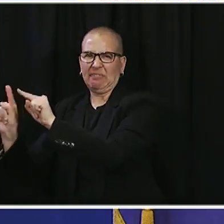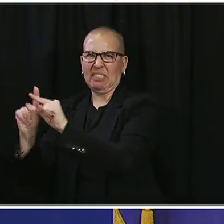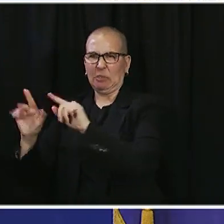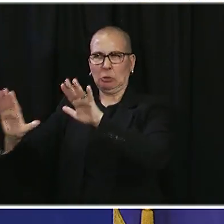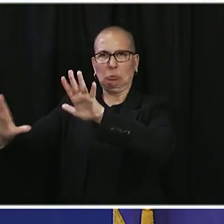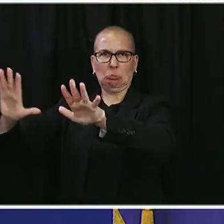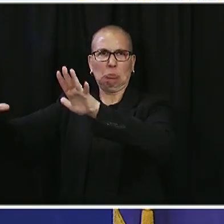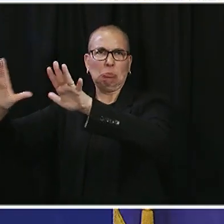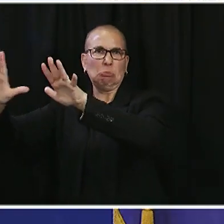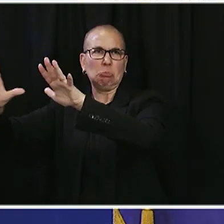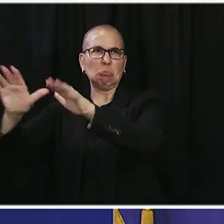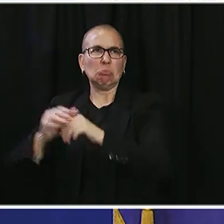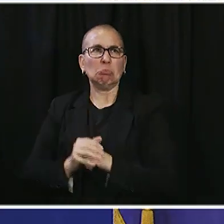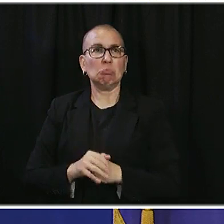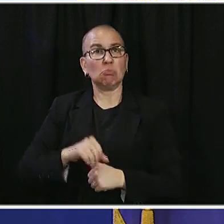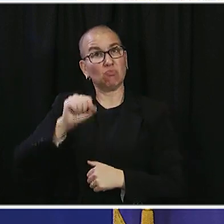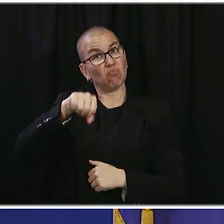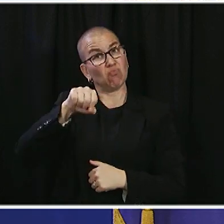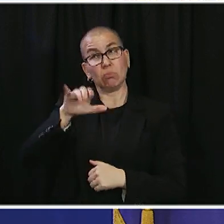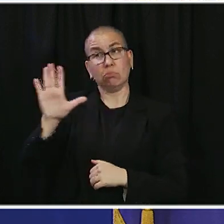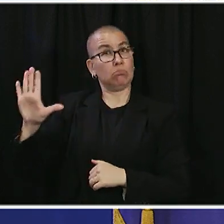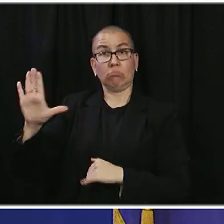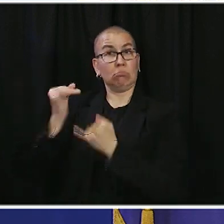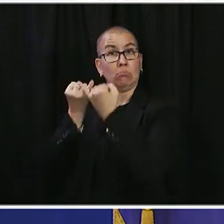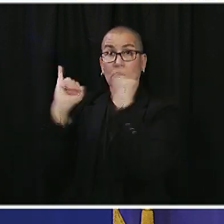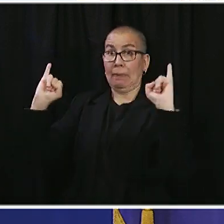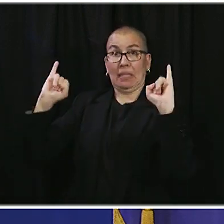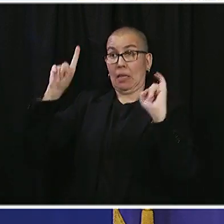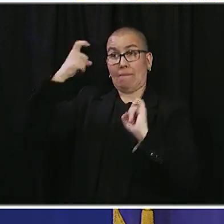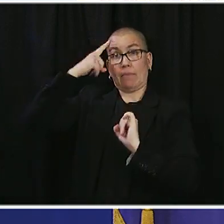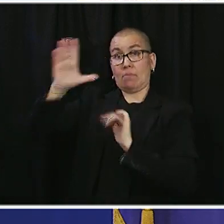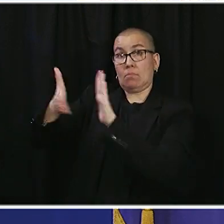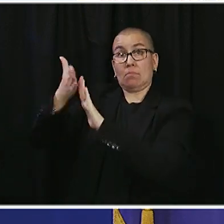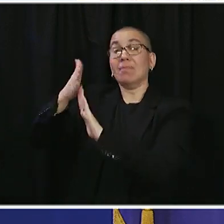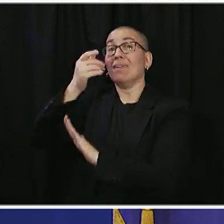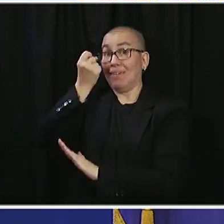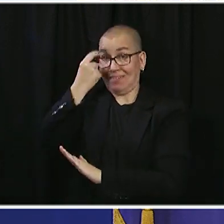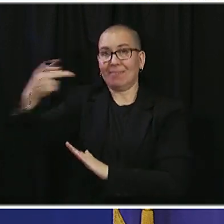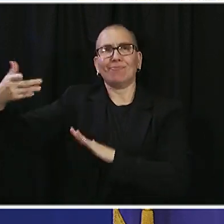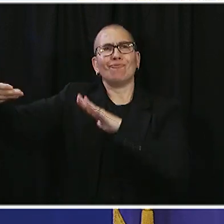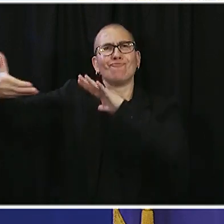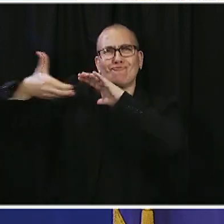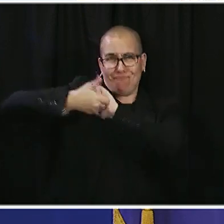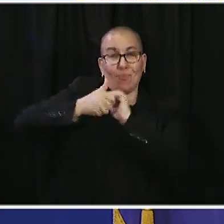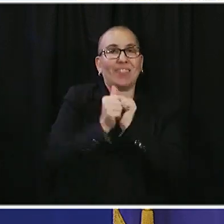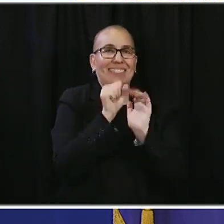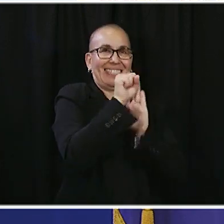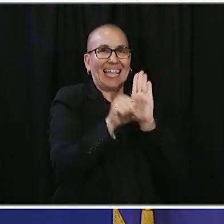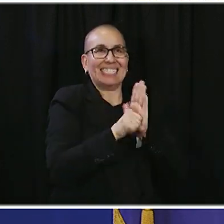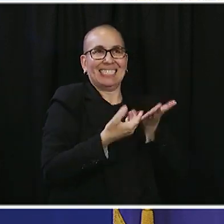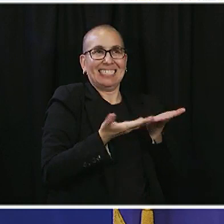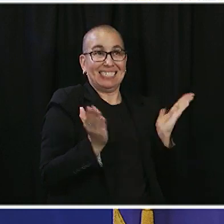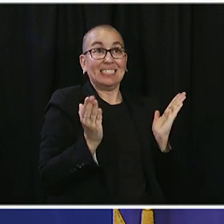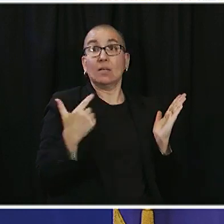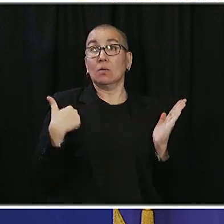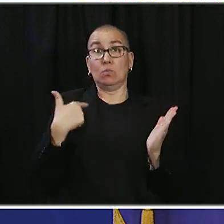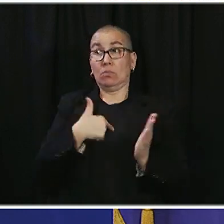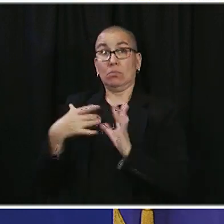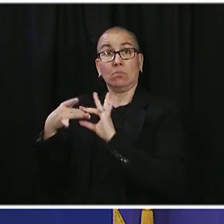TREATIES THEY FALL UNDER, 1854, 1855 OR RED LAKE WHICH HAS NOT SIGNED ONE. BUT ALL IN ALL, THESE ARE INDEPENDENT GOVERNMENTS THAT